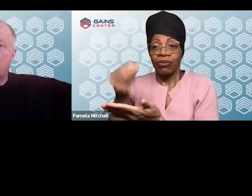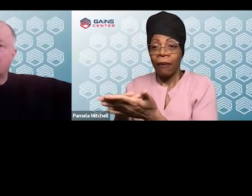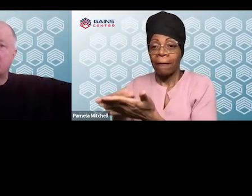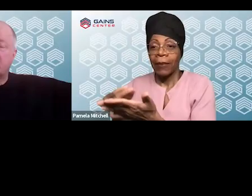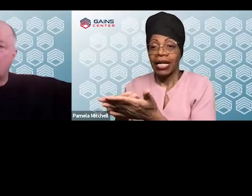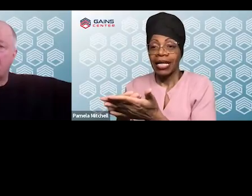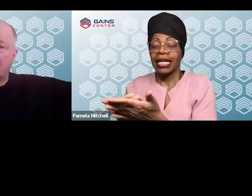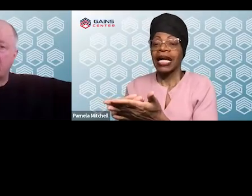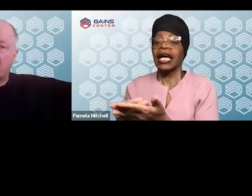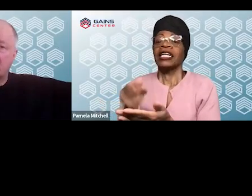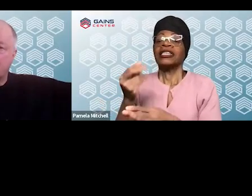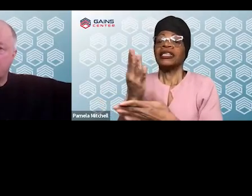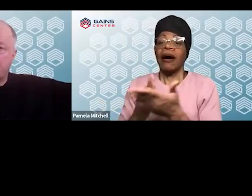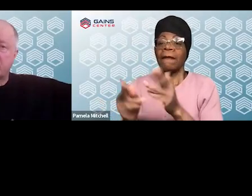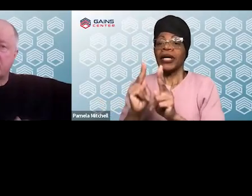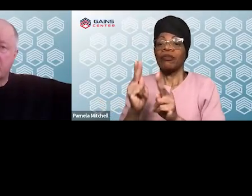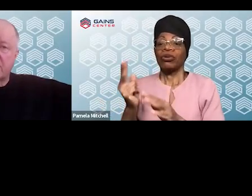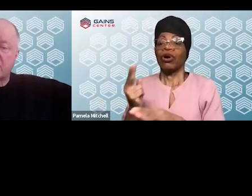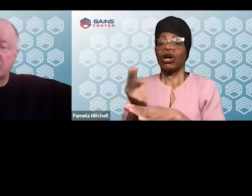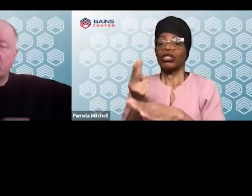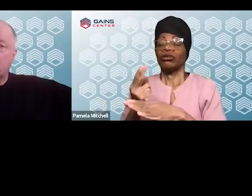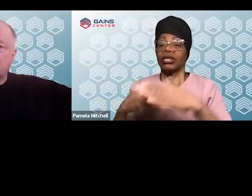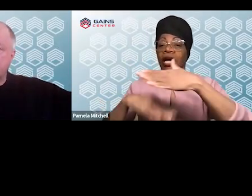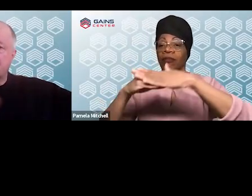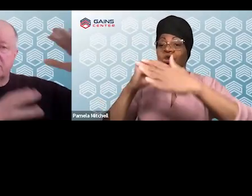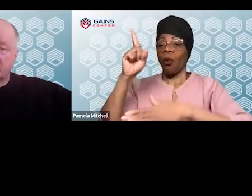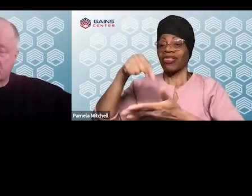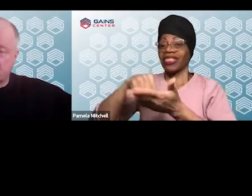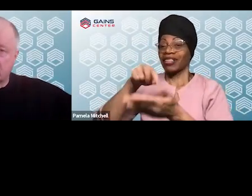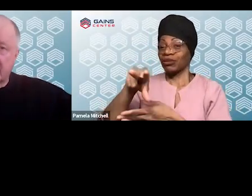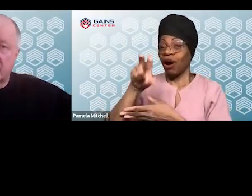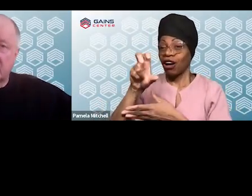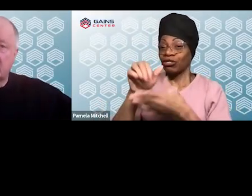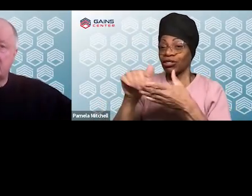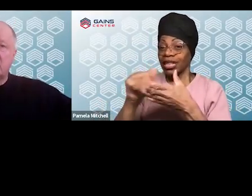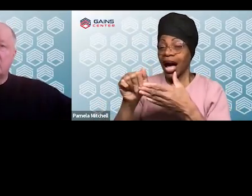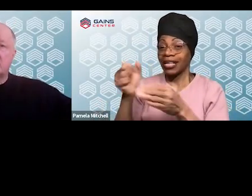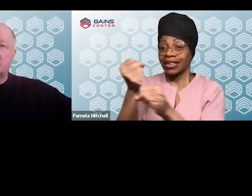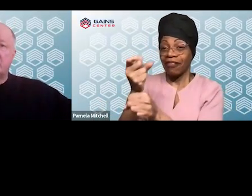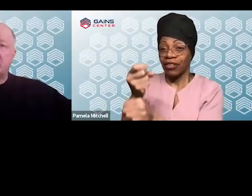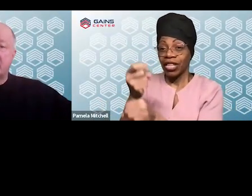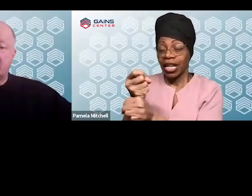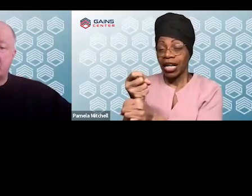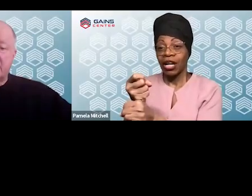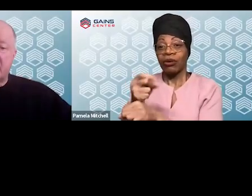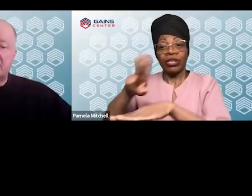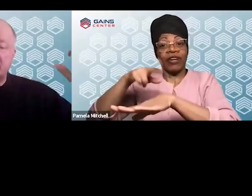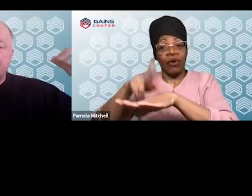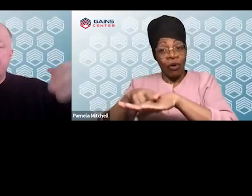protocols up to $1,200 per patient per year, which is certainly something that can be done.